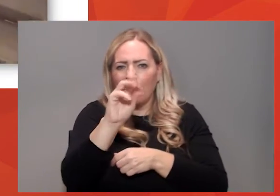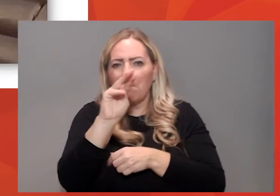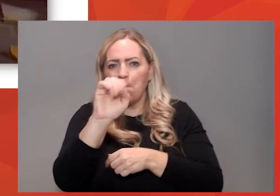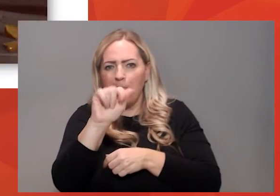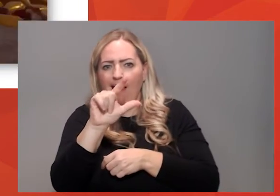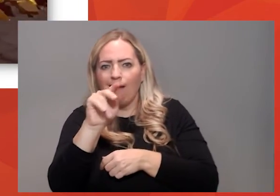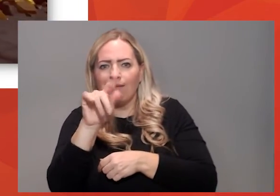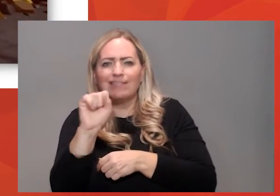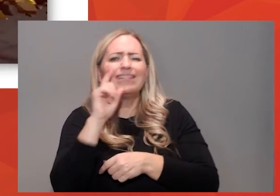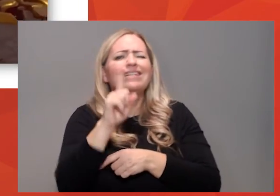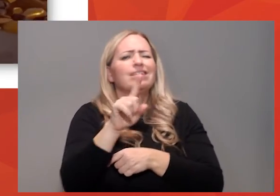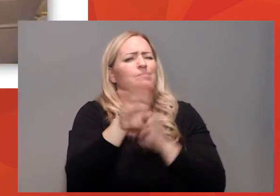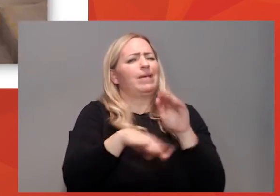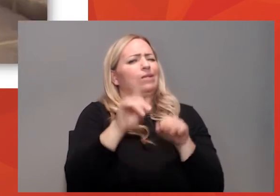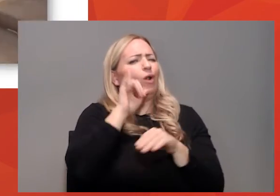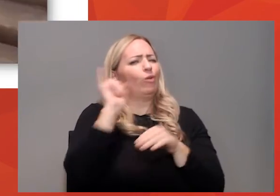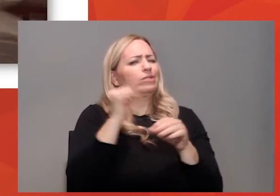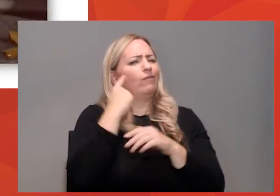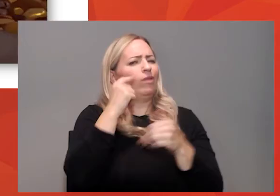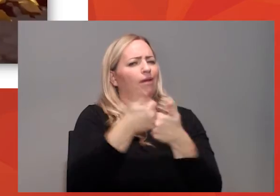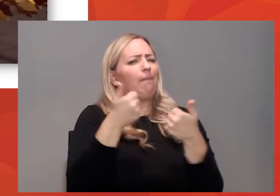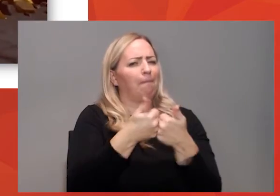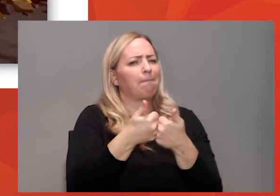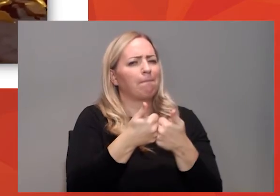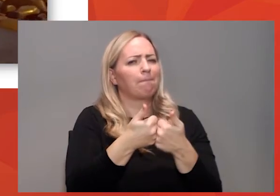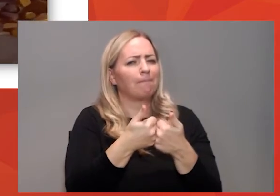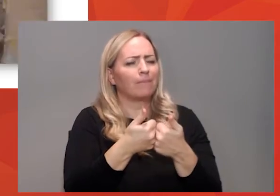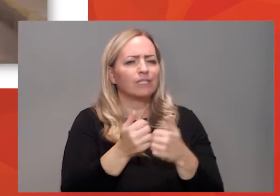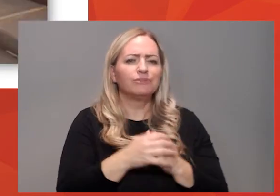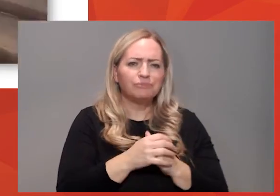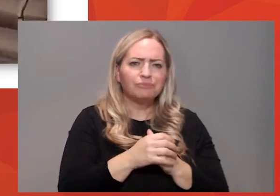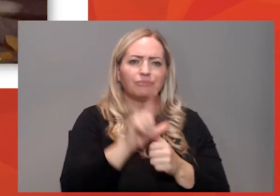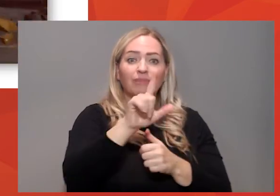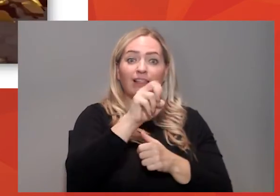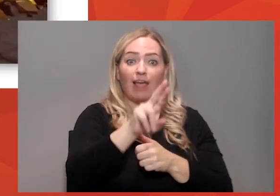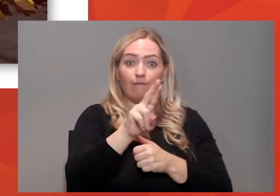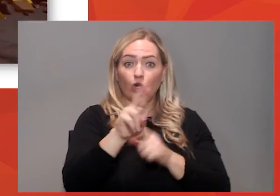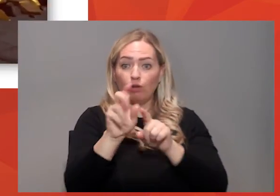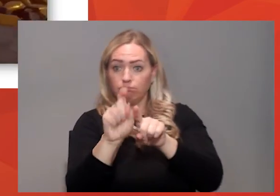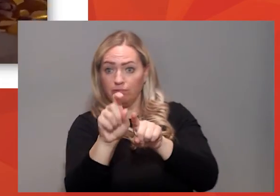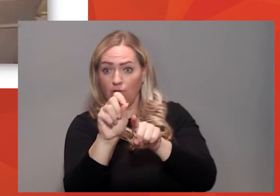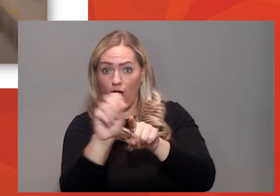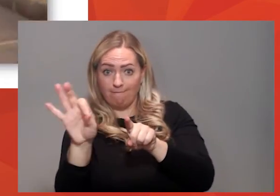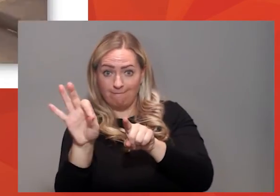And yeah, this is basically how it looks like in the game again. So, lever turned off,